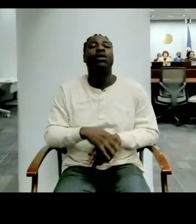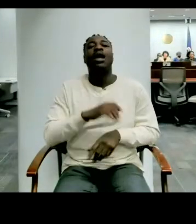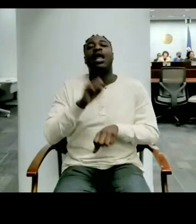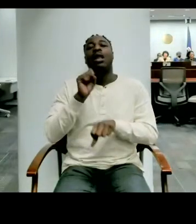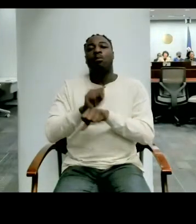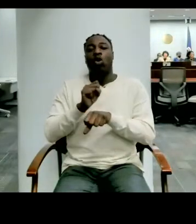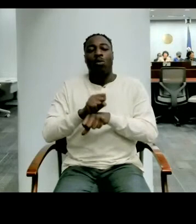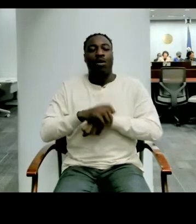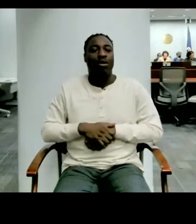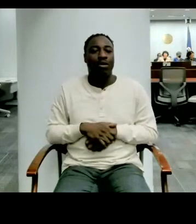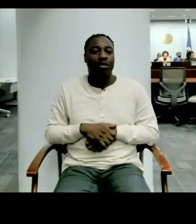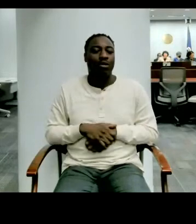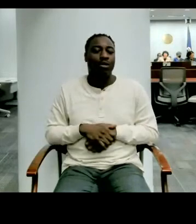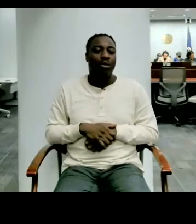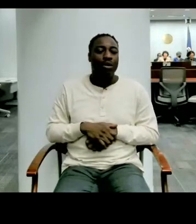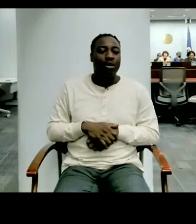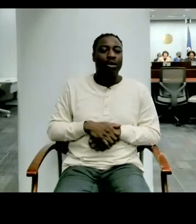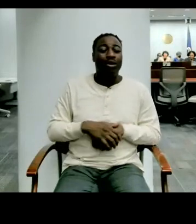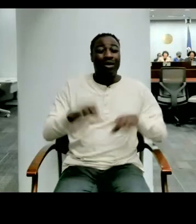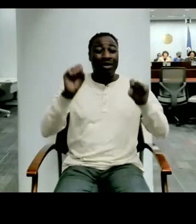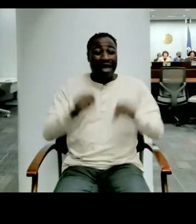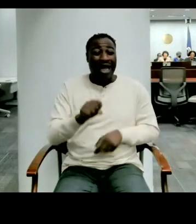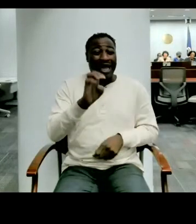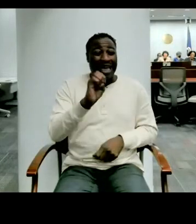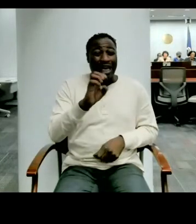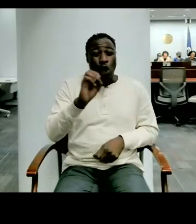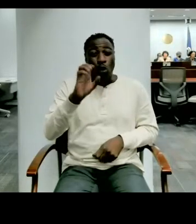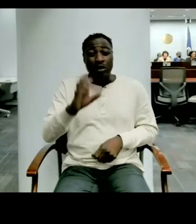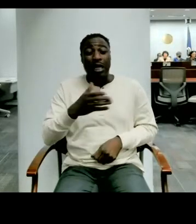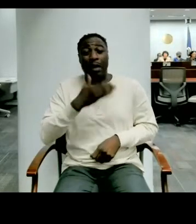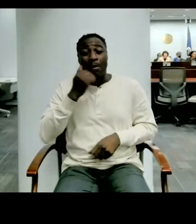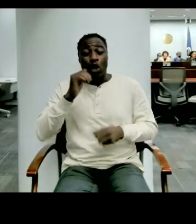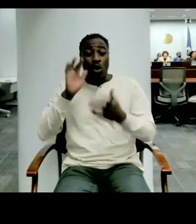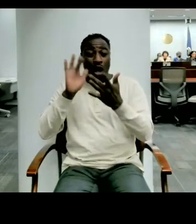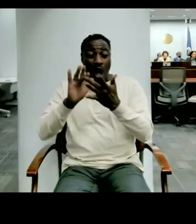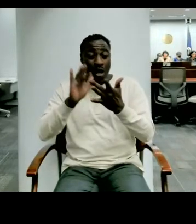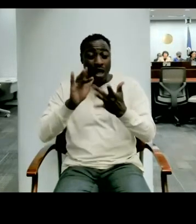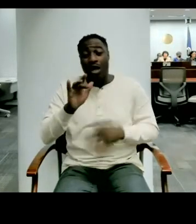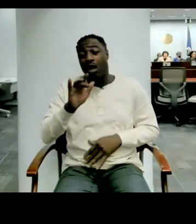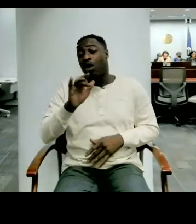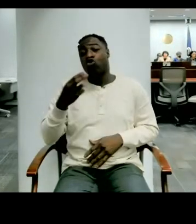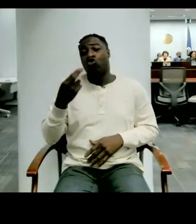Any other ways they might better reach out to religious communities, educational efforts. I